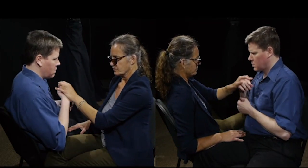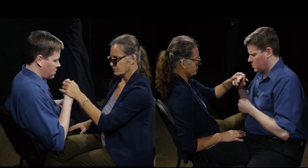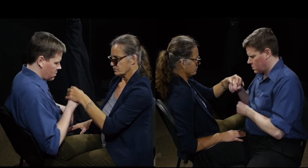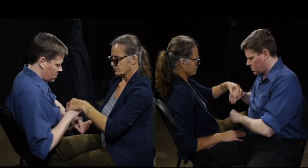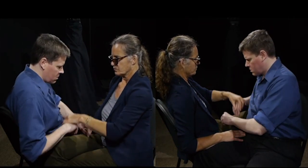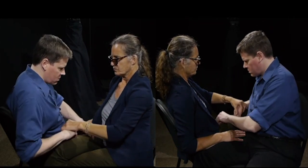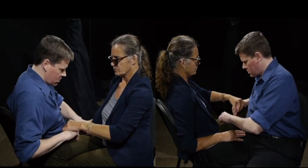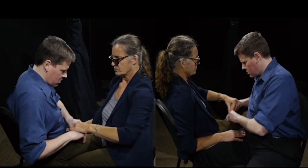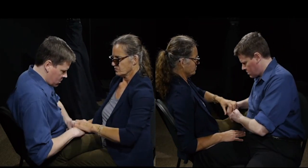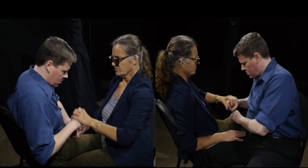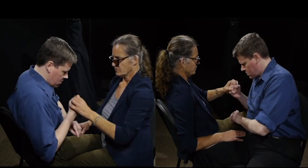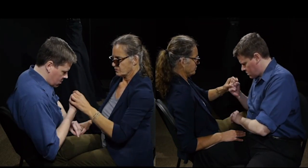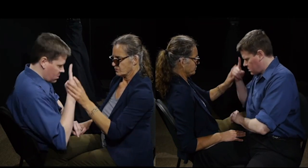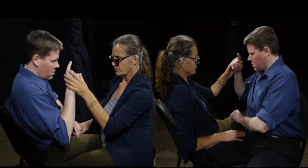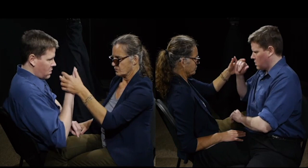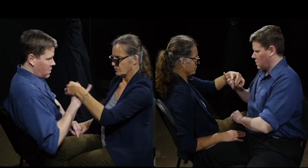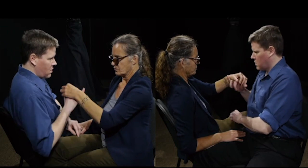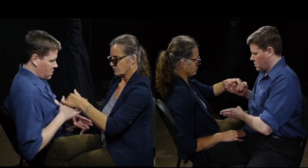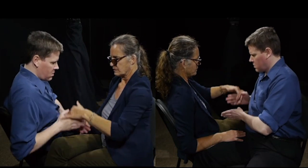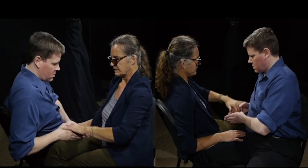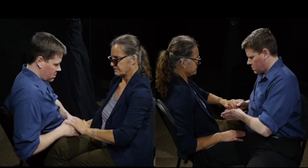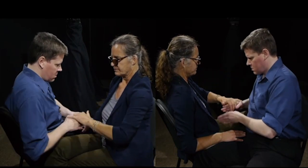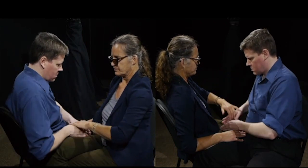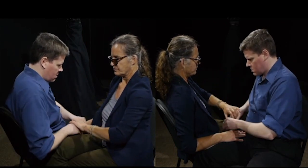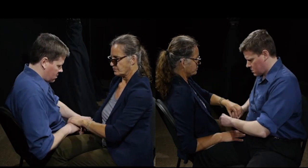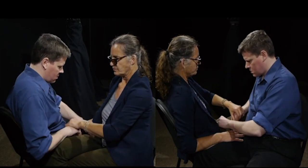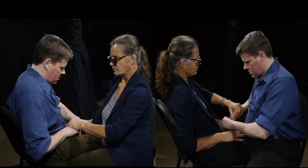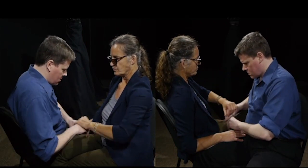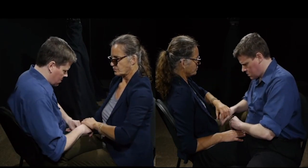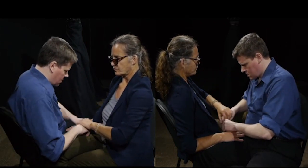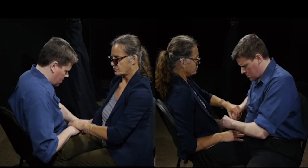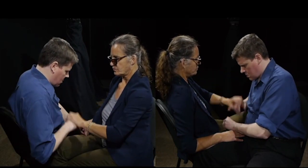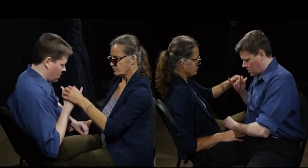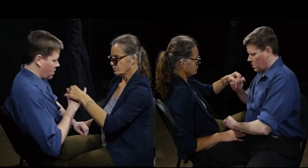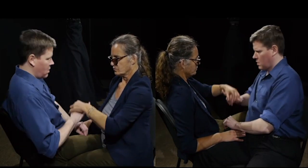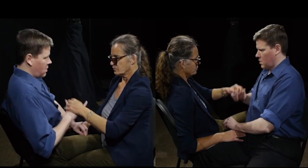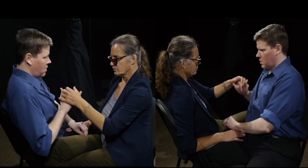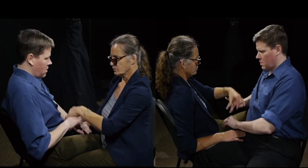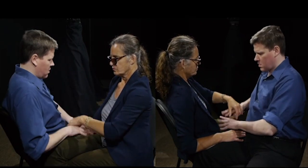One framework we used has served sign language linguistics well